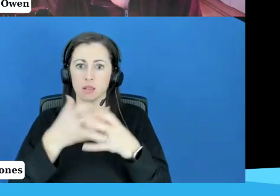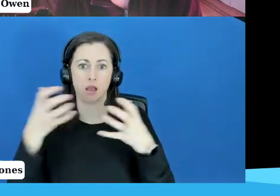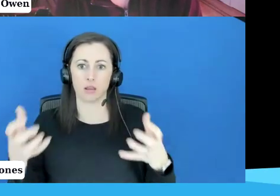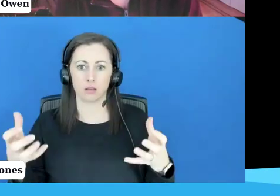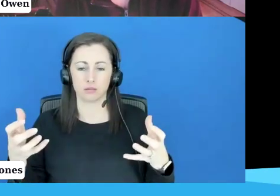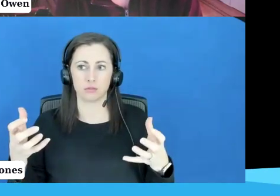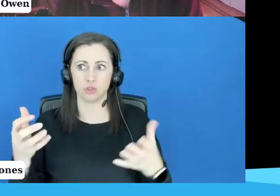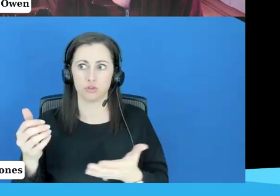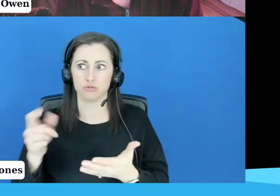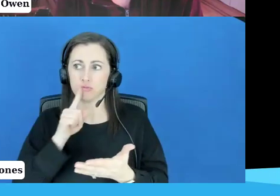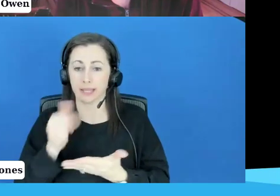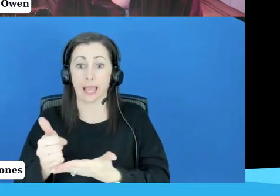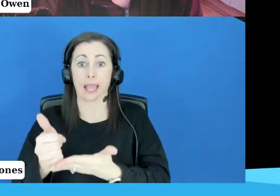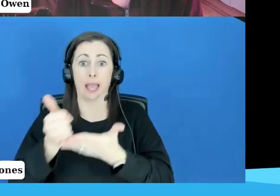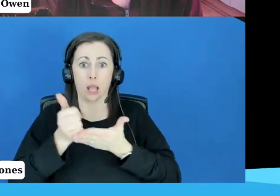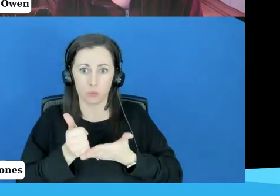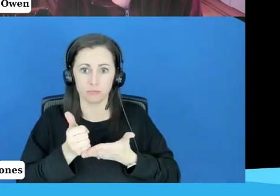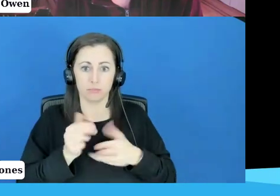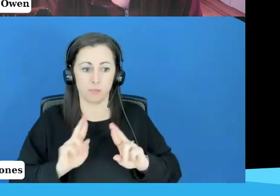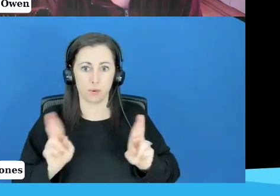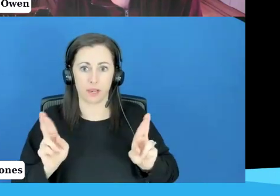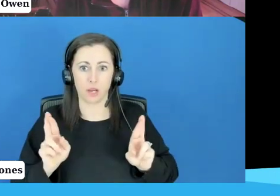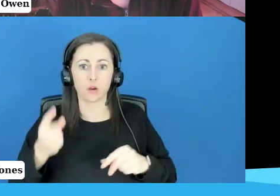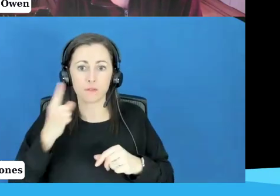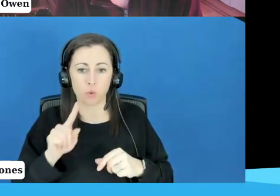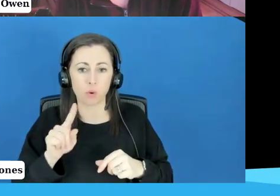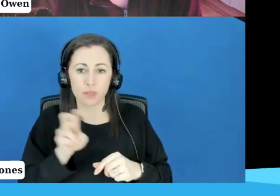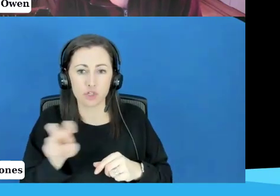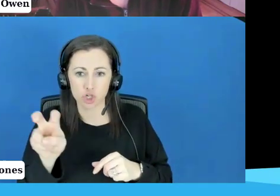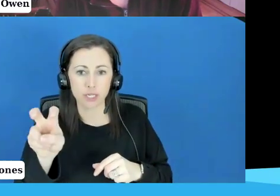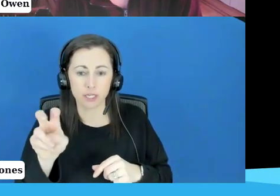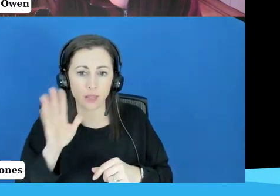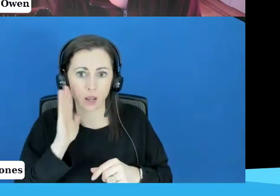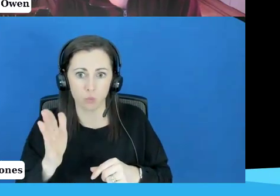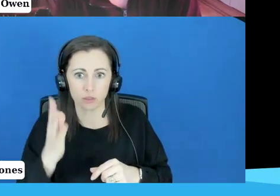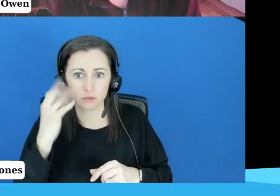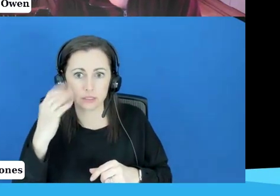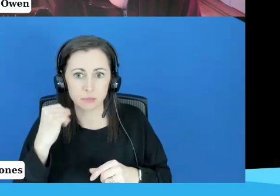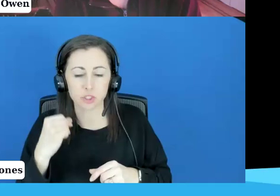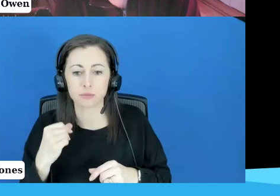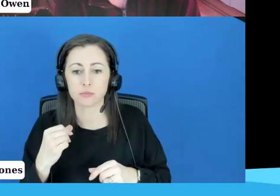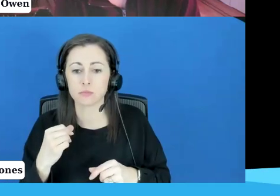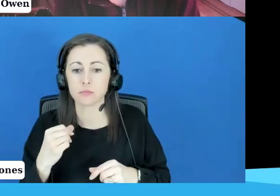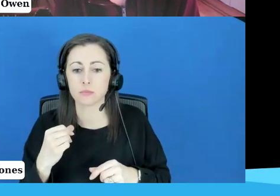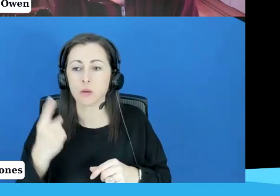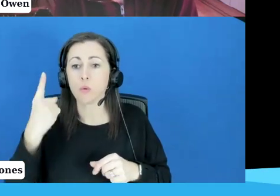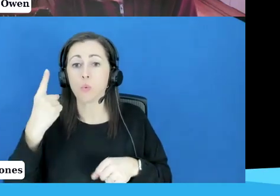to help me get ready for this journey in my life. But one day, like my daughter was a year old,